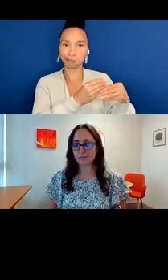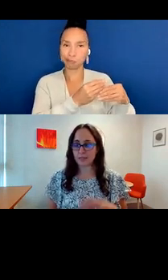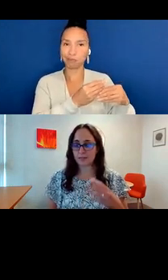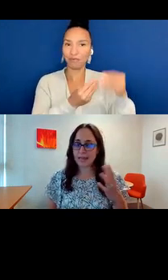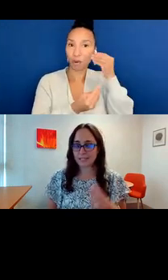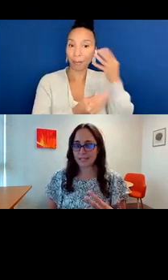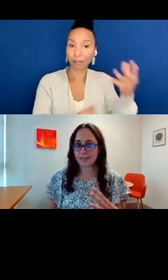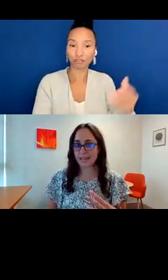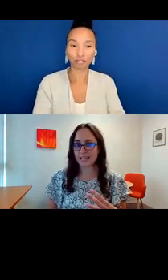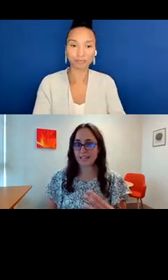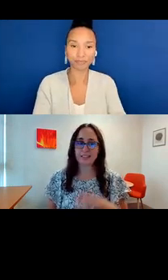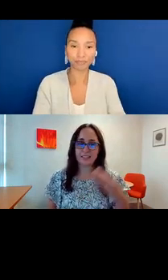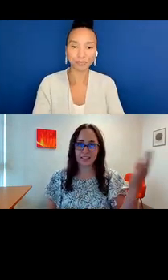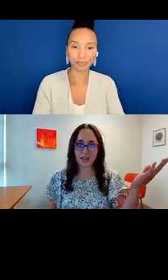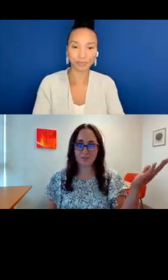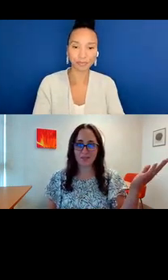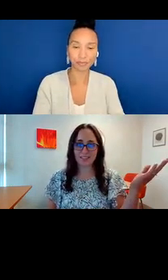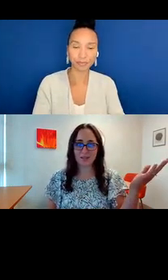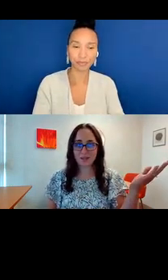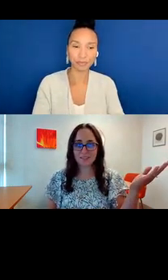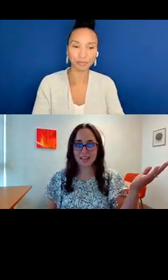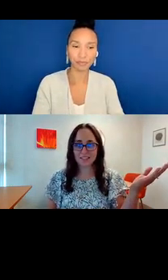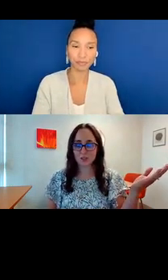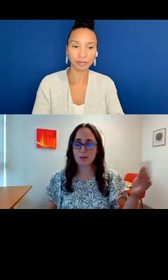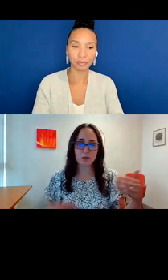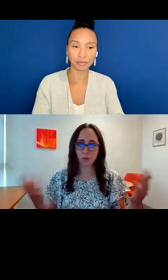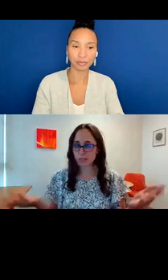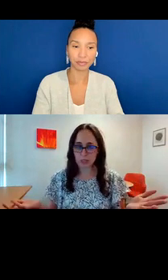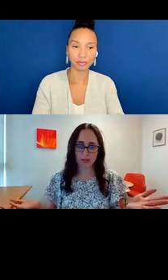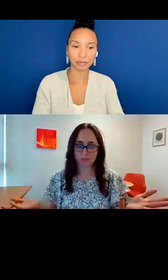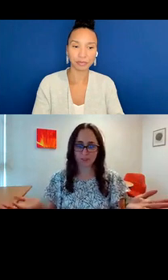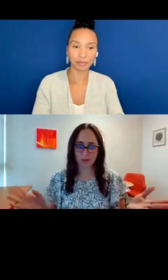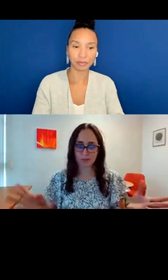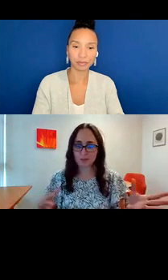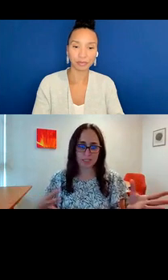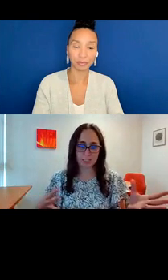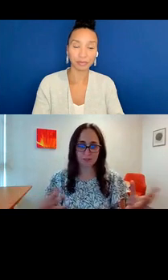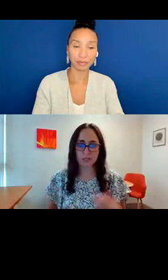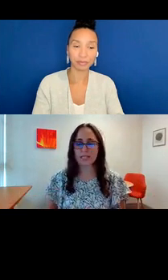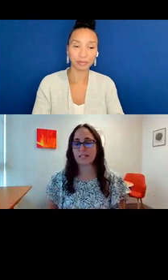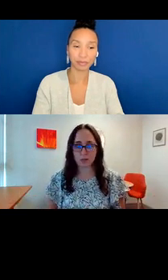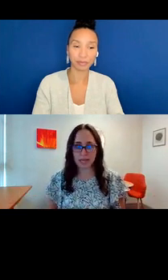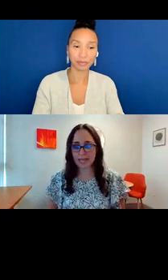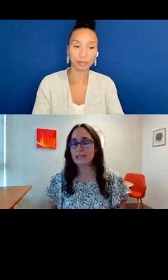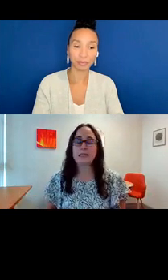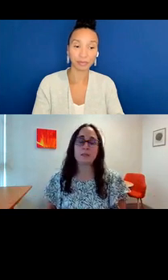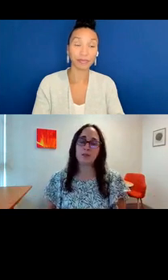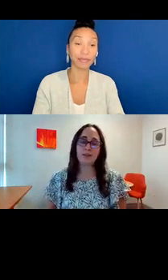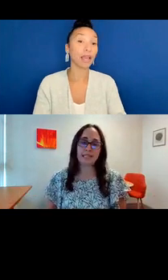is less than everything above that. So maybe you only know it for about 50% of folks. That's OK.